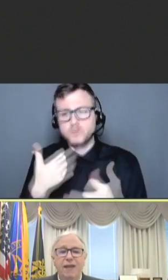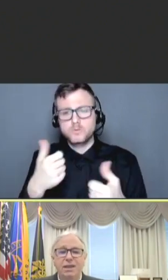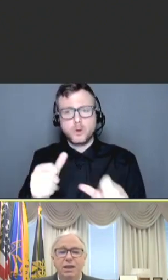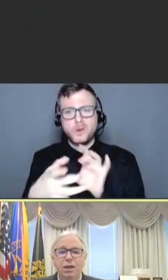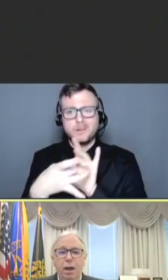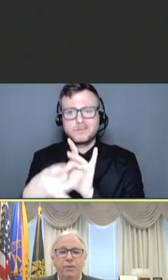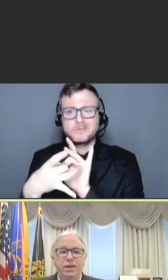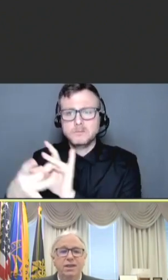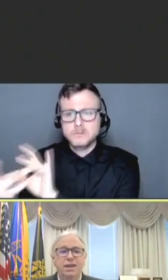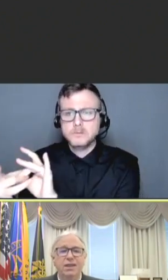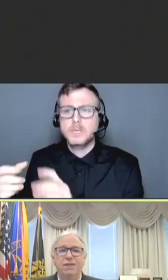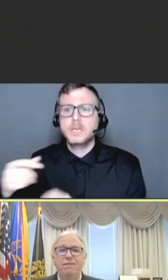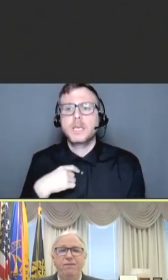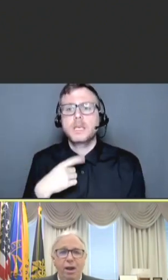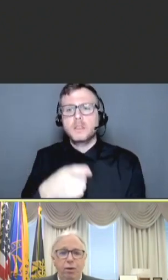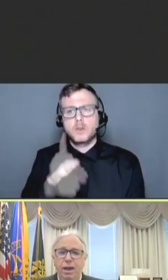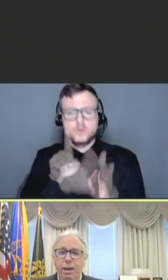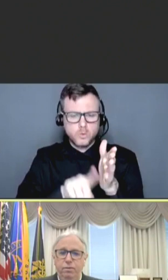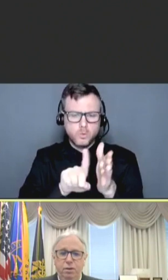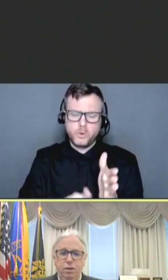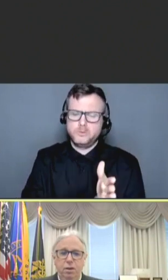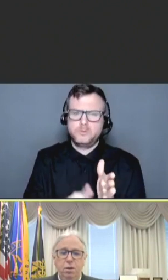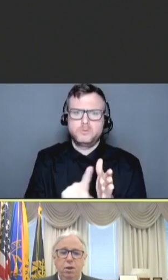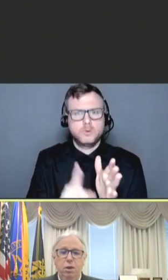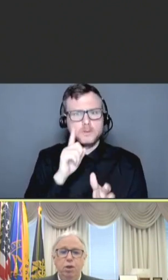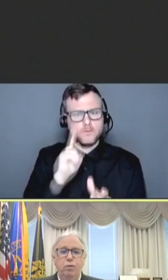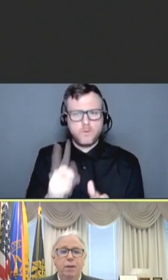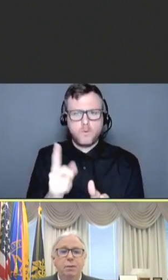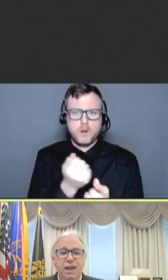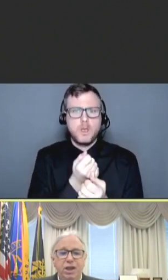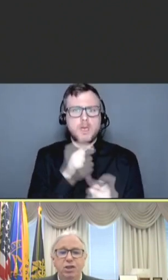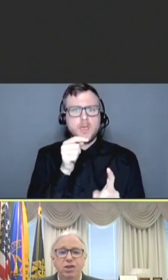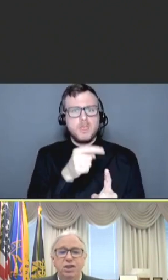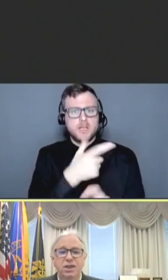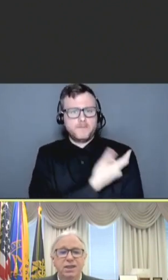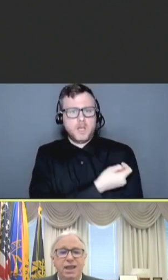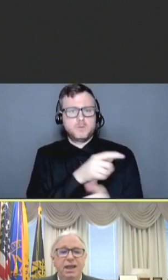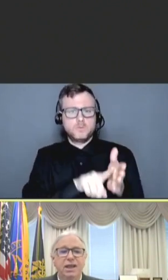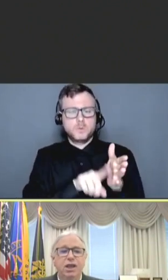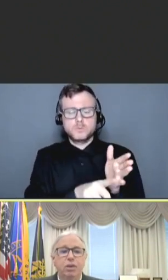vaccine confidence is very helpful. Your recommendations to sustain and